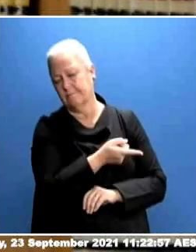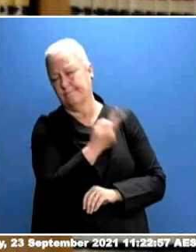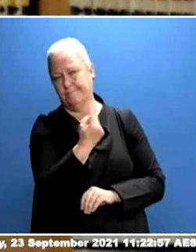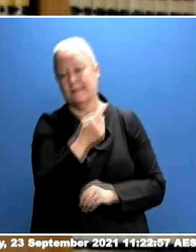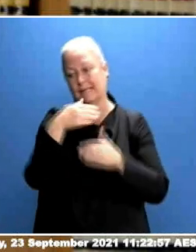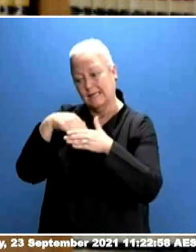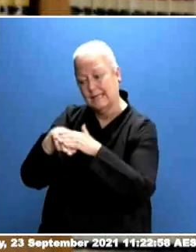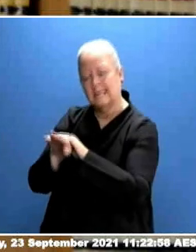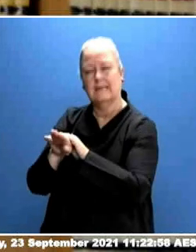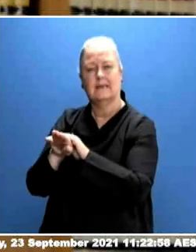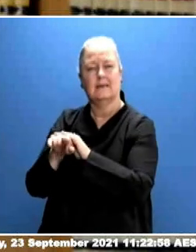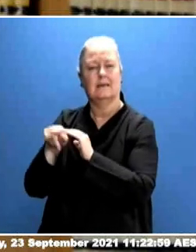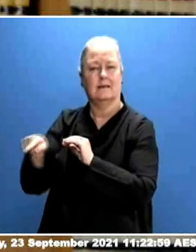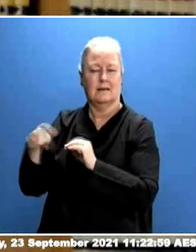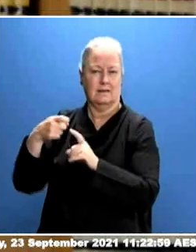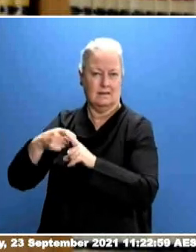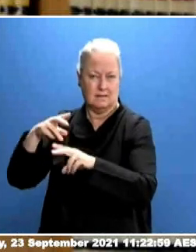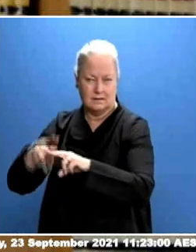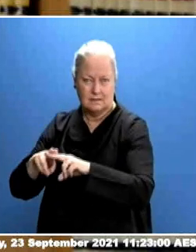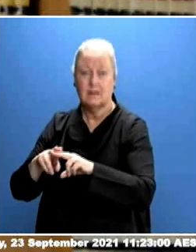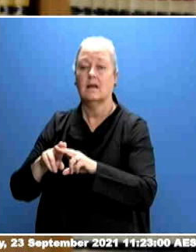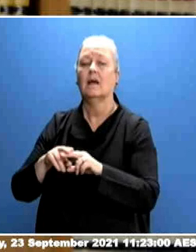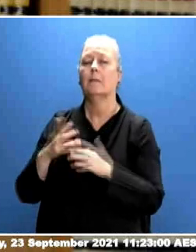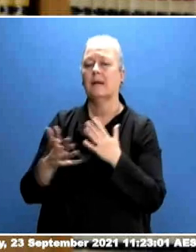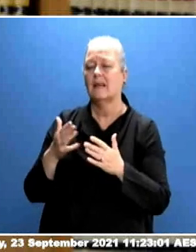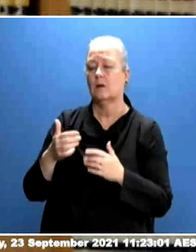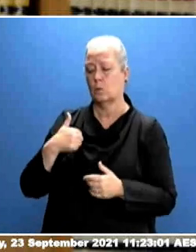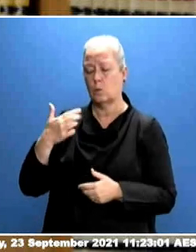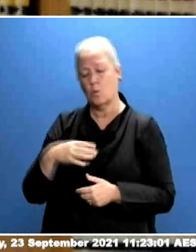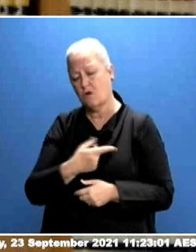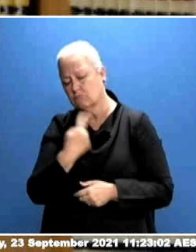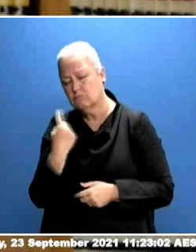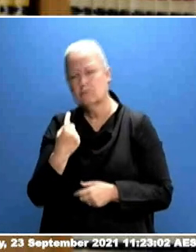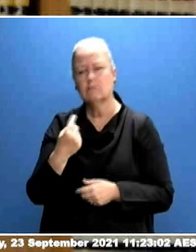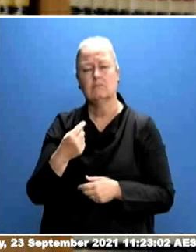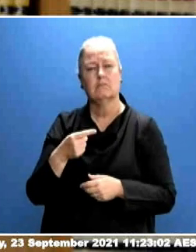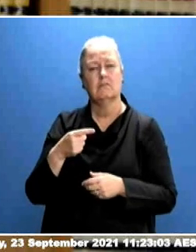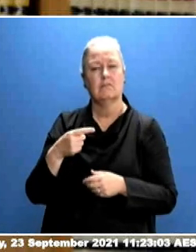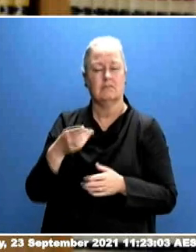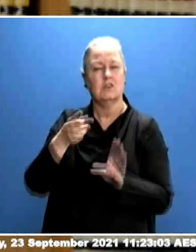The difficulty lies in the ability to access a psychiatrist, given that there is a very limited number of child